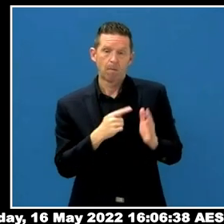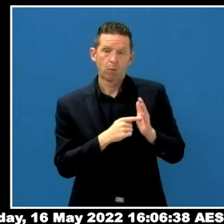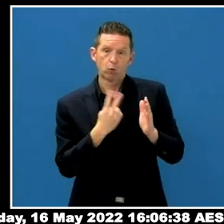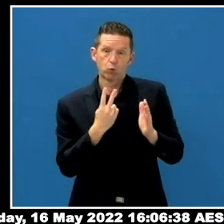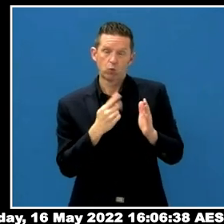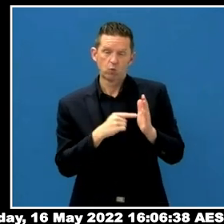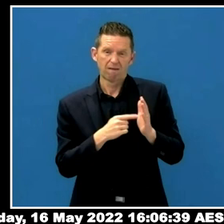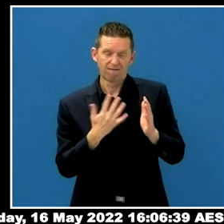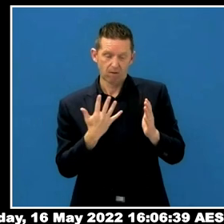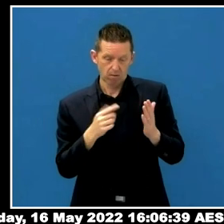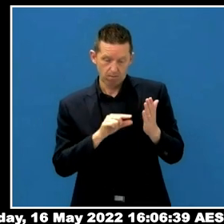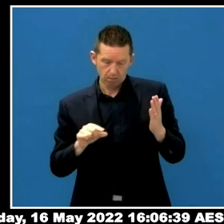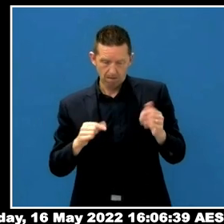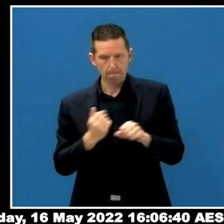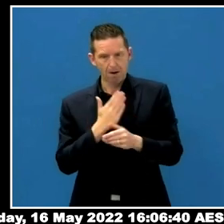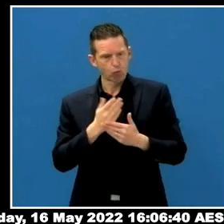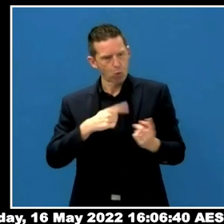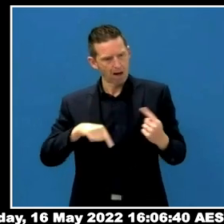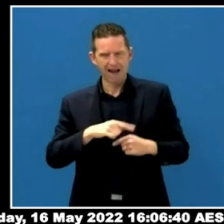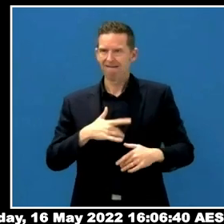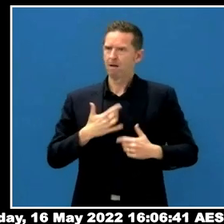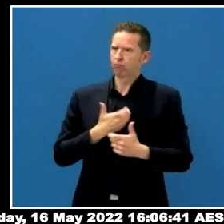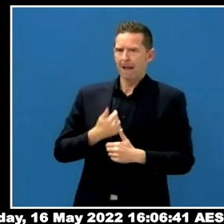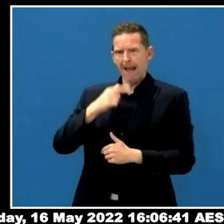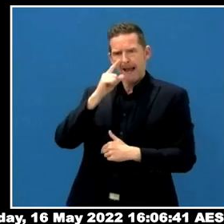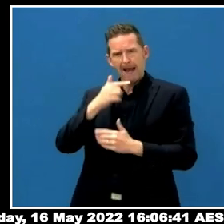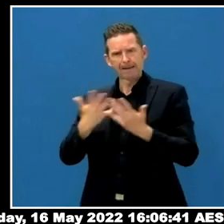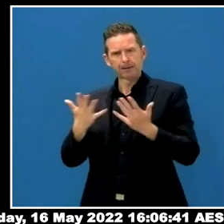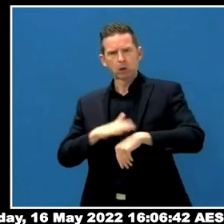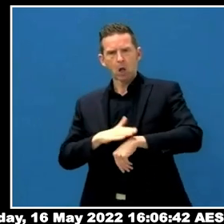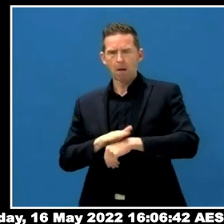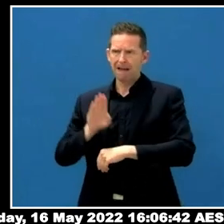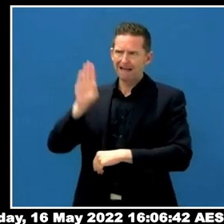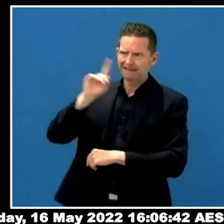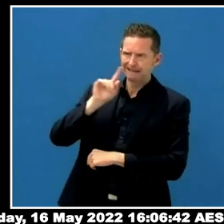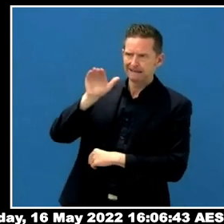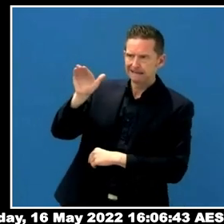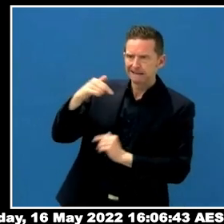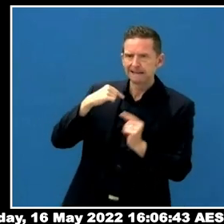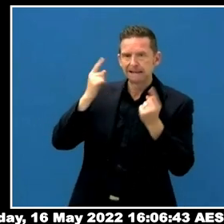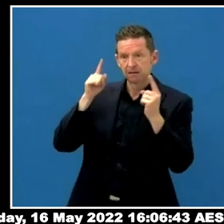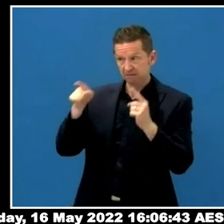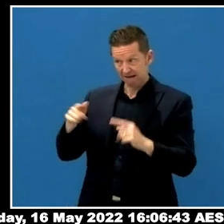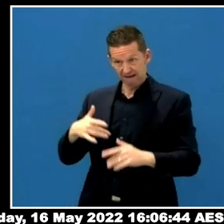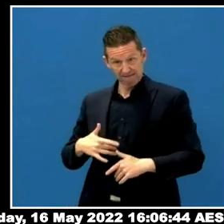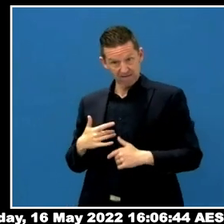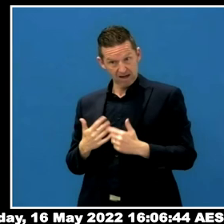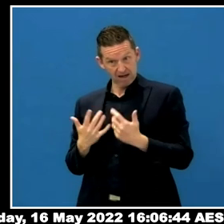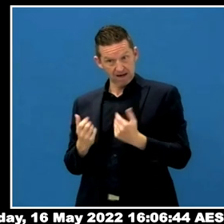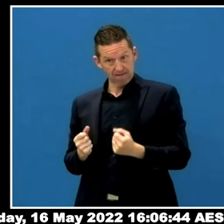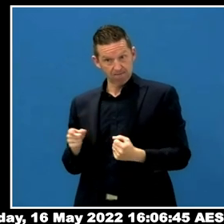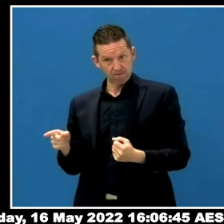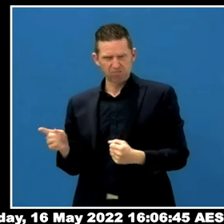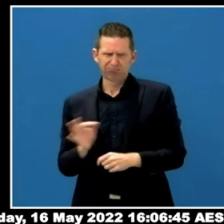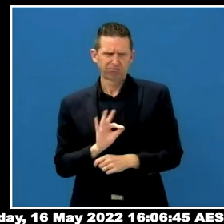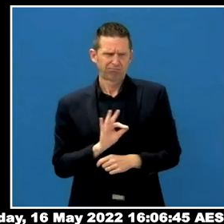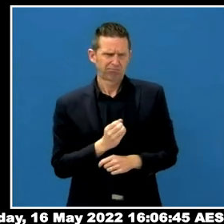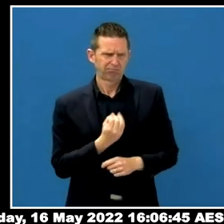Was that your experience? No. MR FOGARTY: And lastly underneath that -